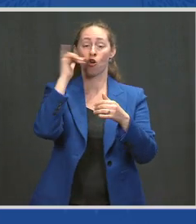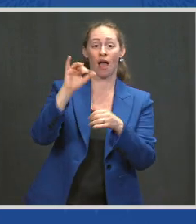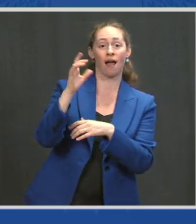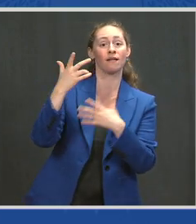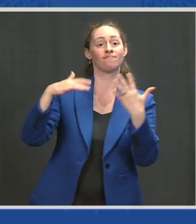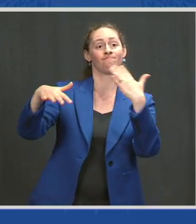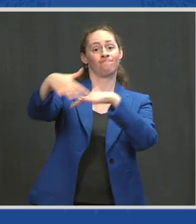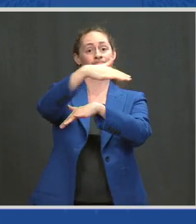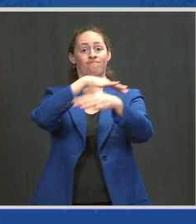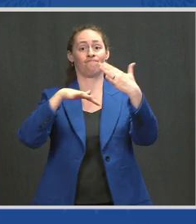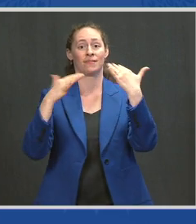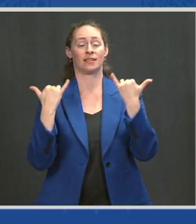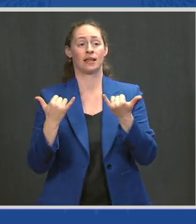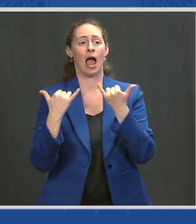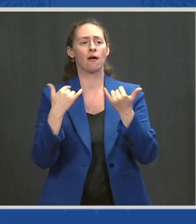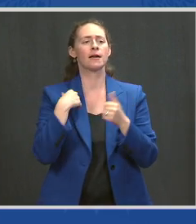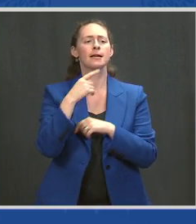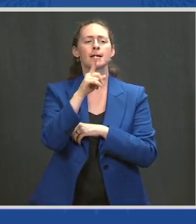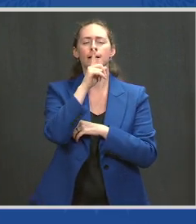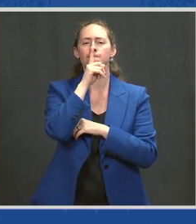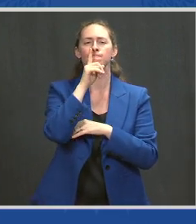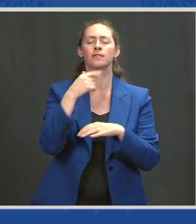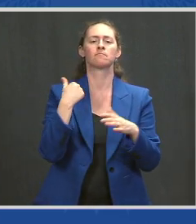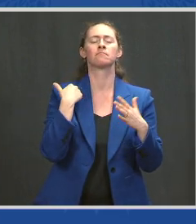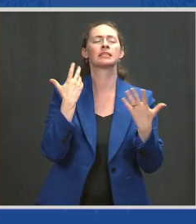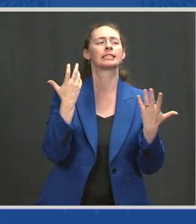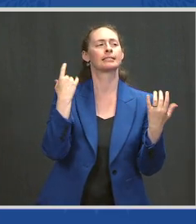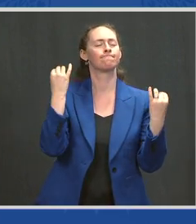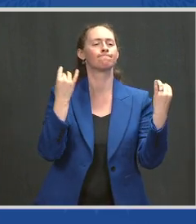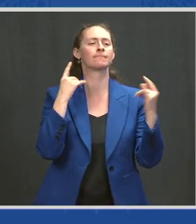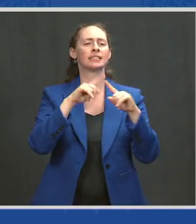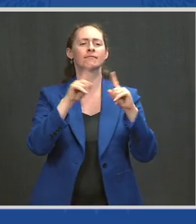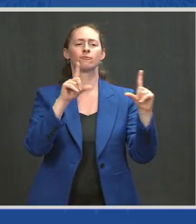of how much interest does he have in